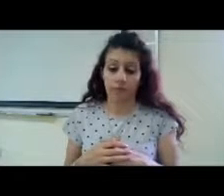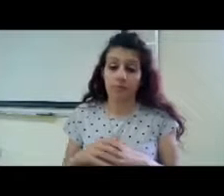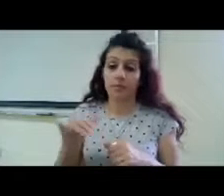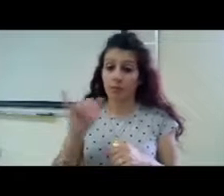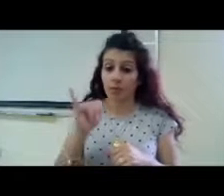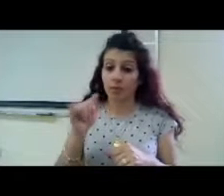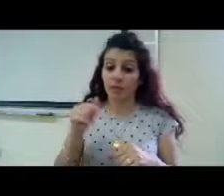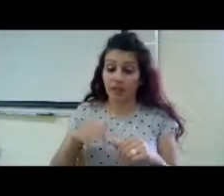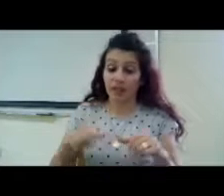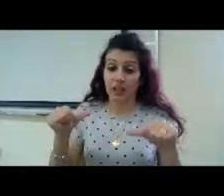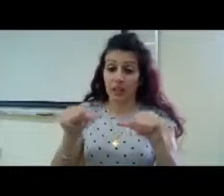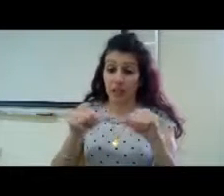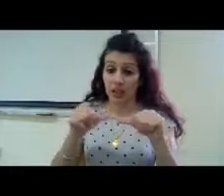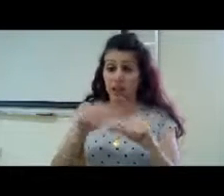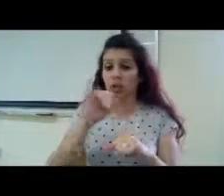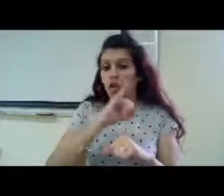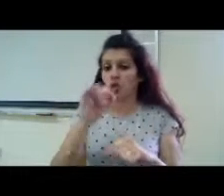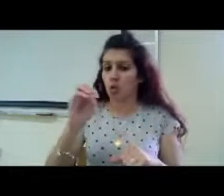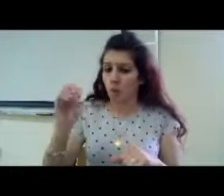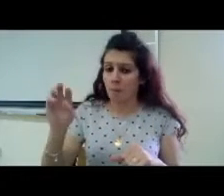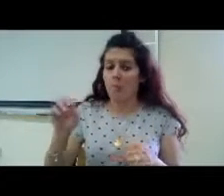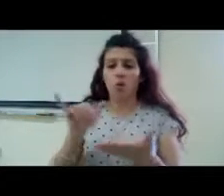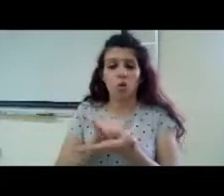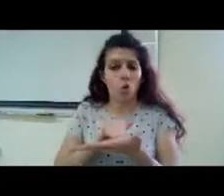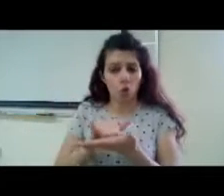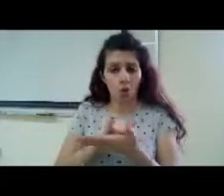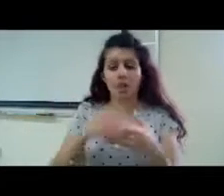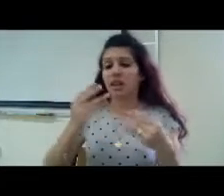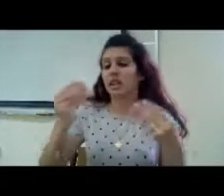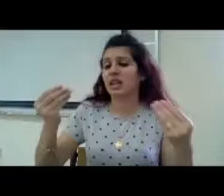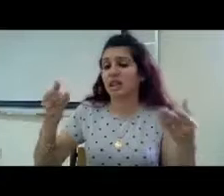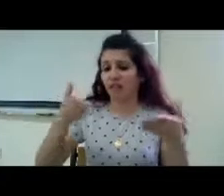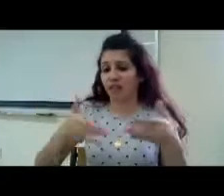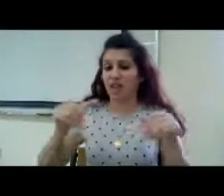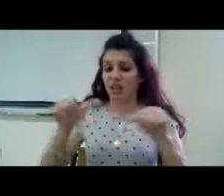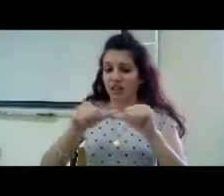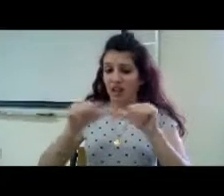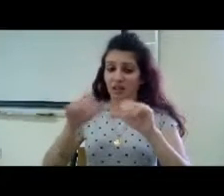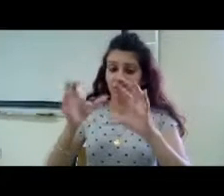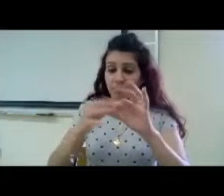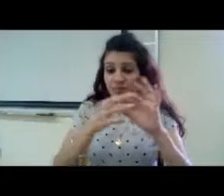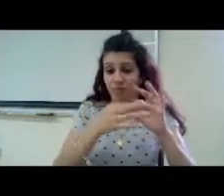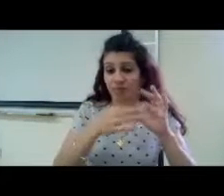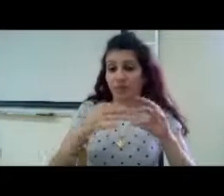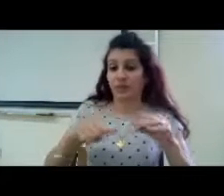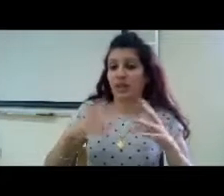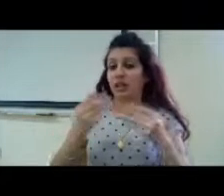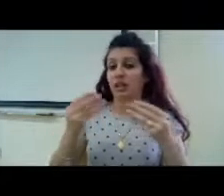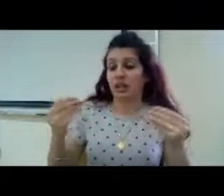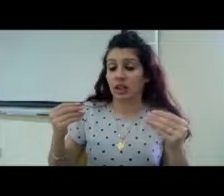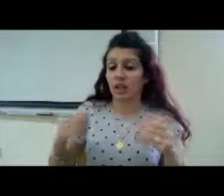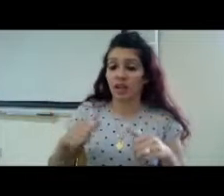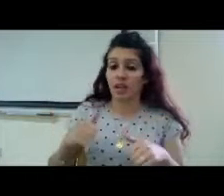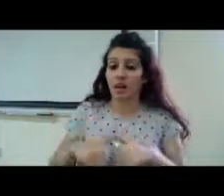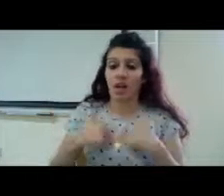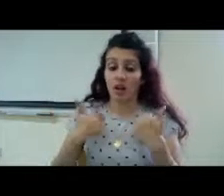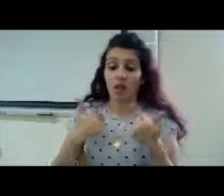how we train our teachers learning about Universal Design for Learning and how to